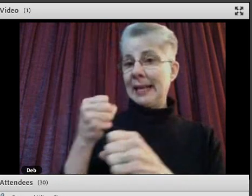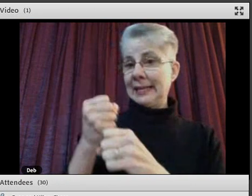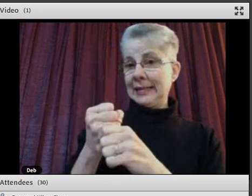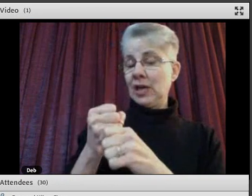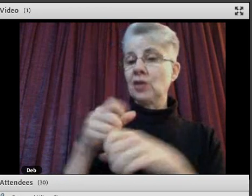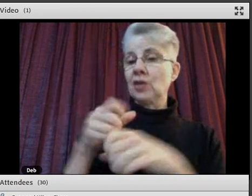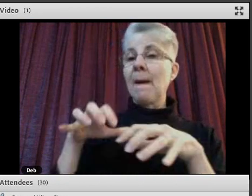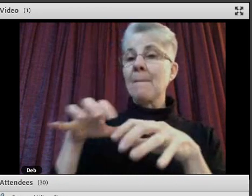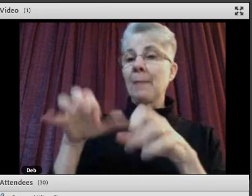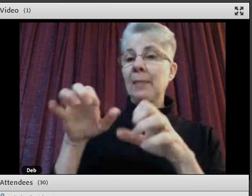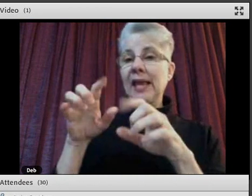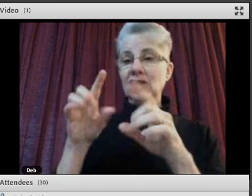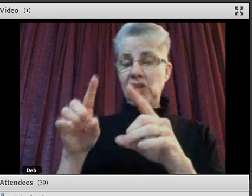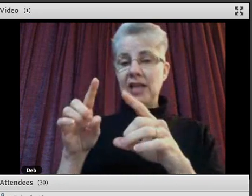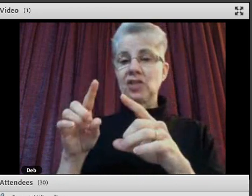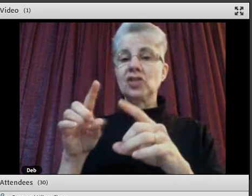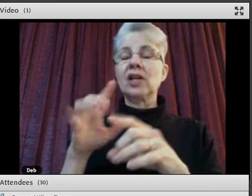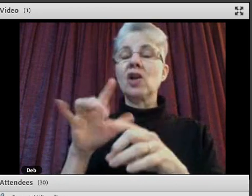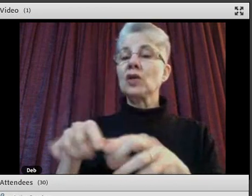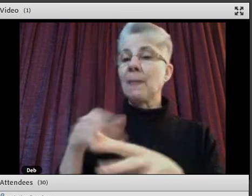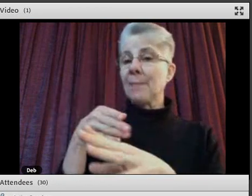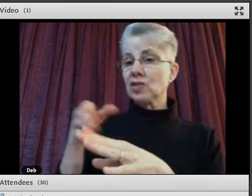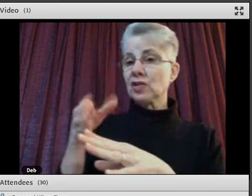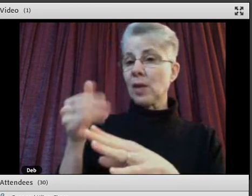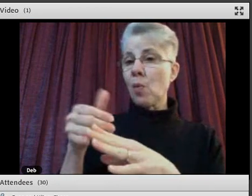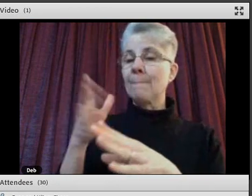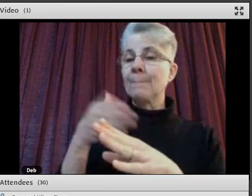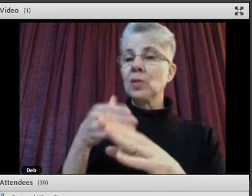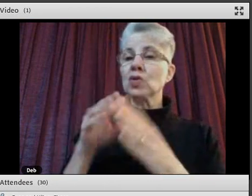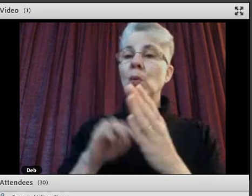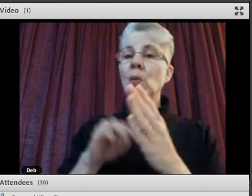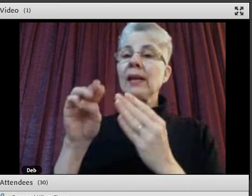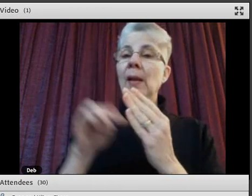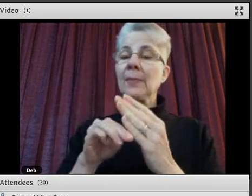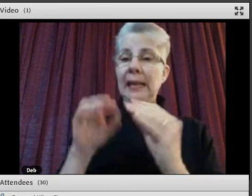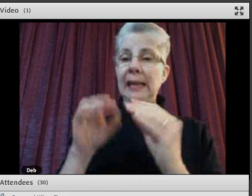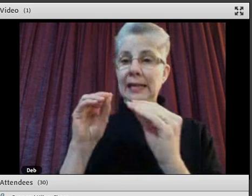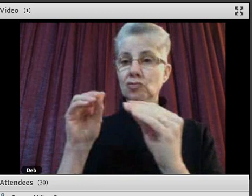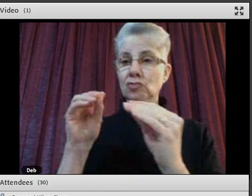And her speciality is Music curriculum development and instruction. And if you've ever seen her teach, which you haven't,